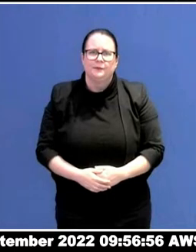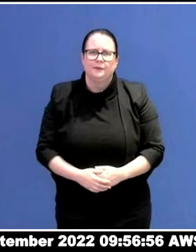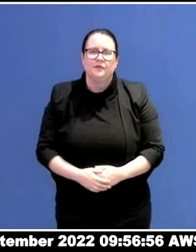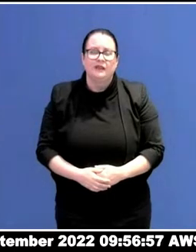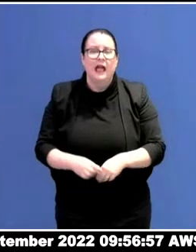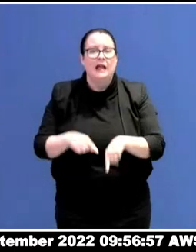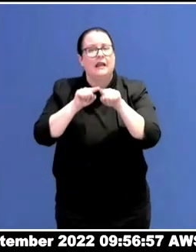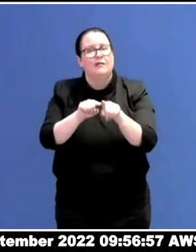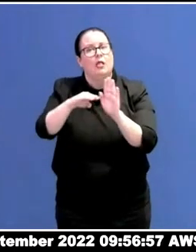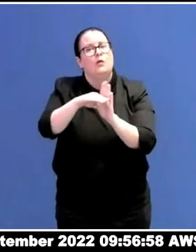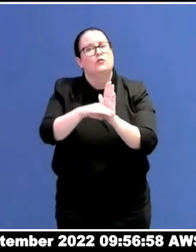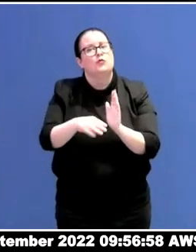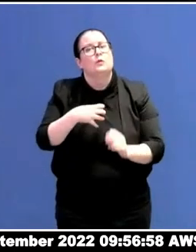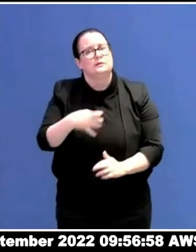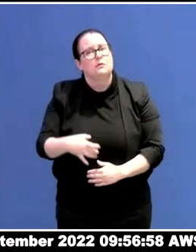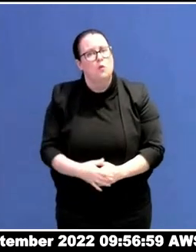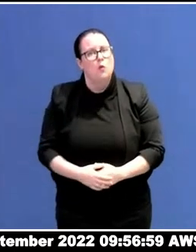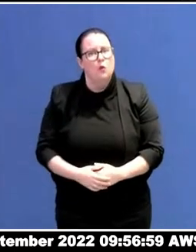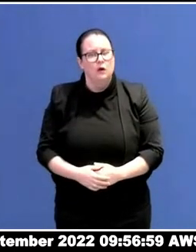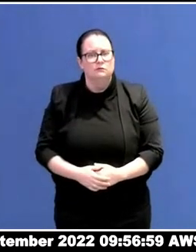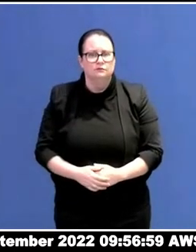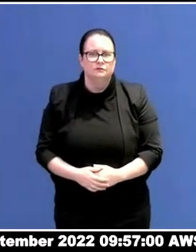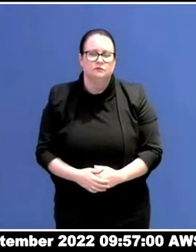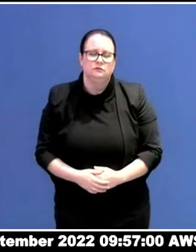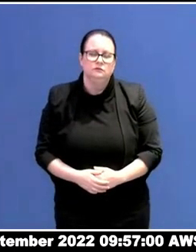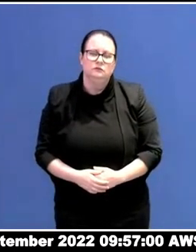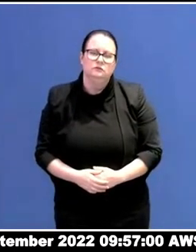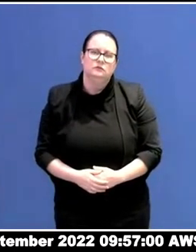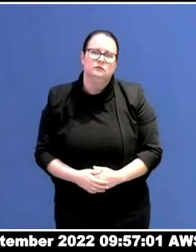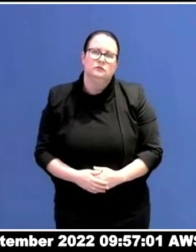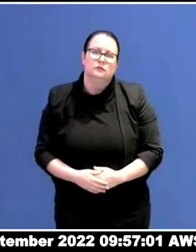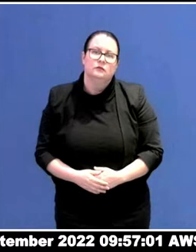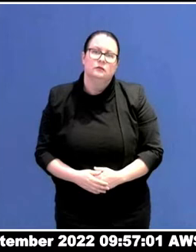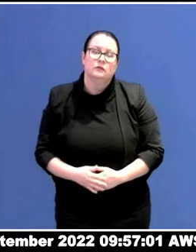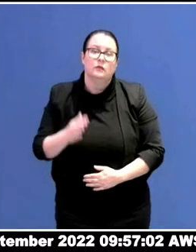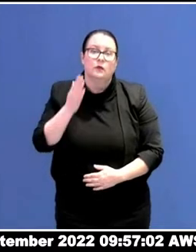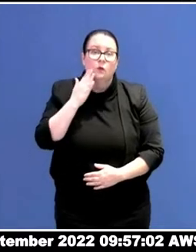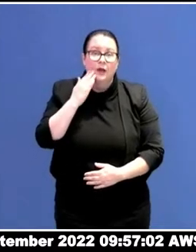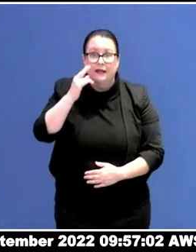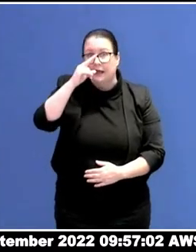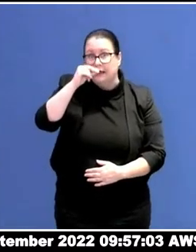And as a young child, he still was fairly spontaneous, wasn't he?